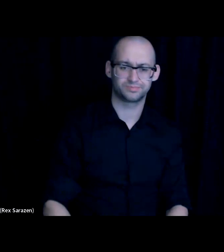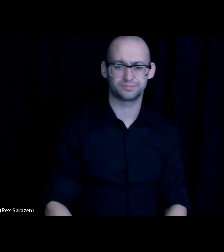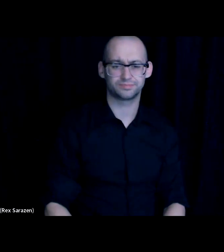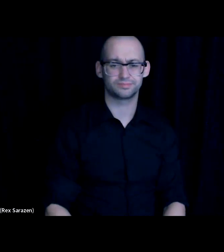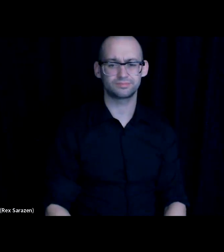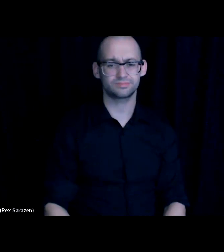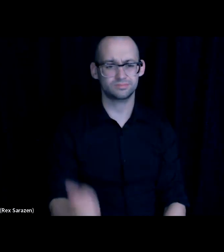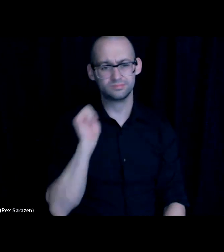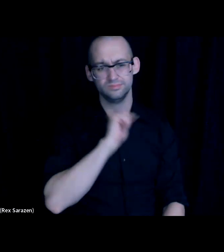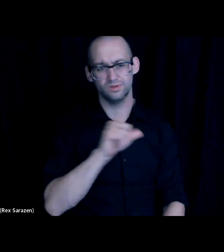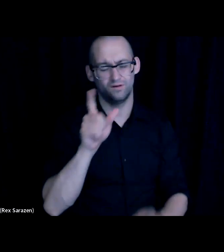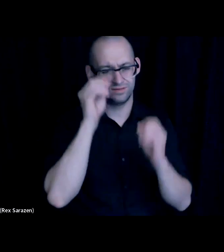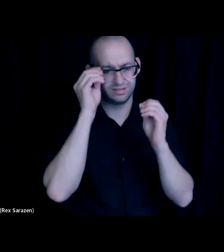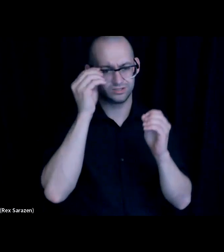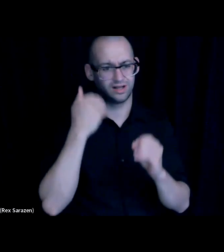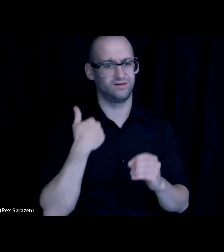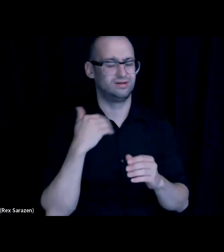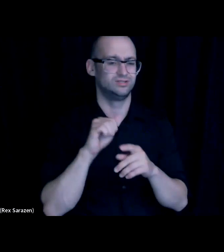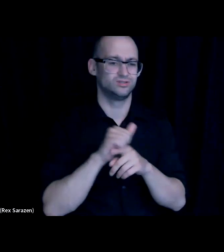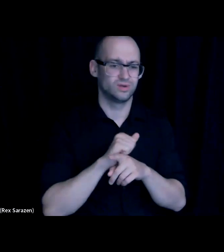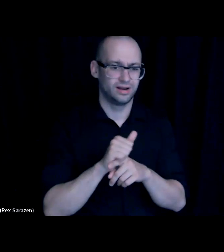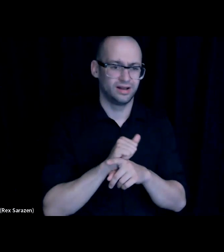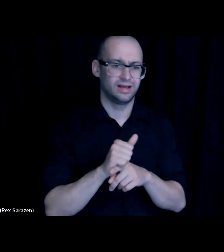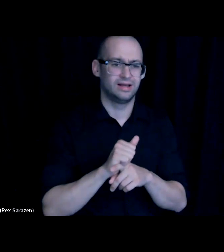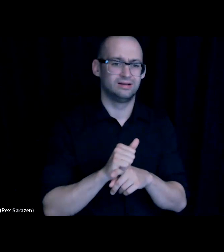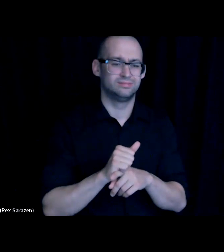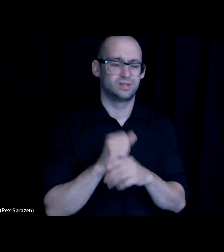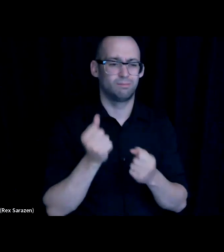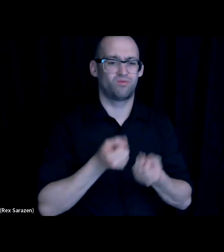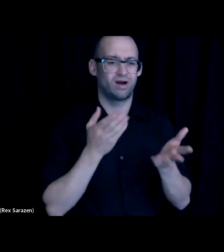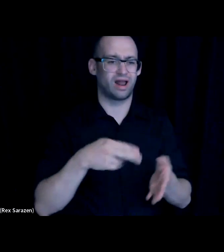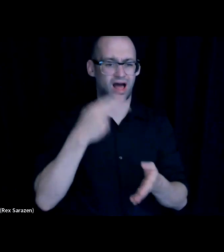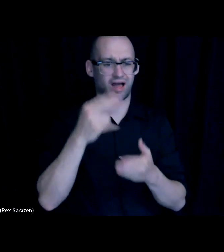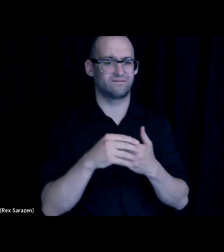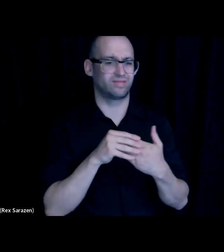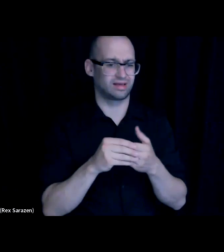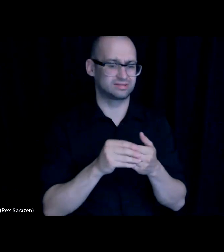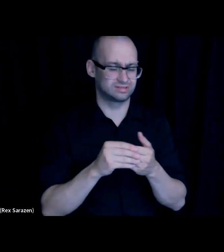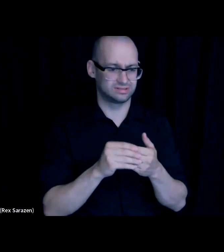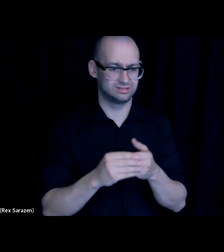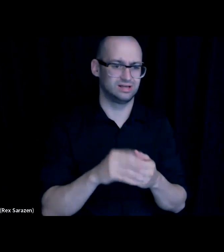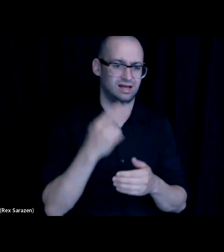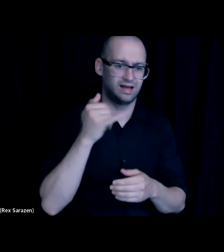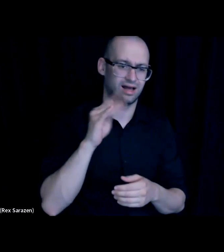have the training to provide high flex experiences so flexible hybrid classes where your student